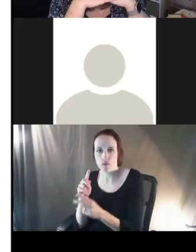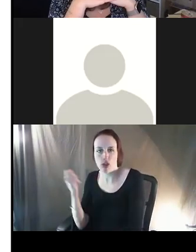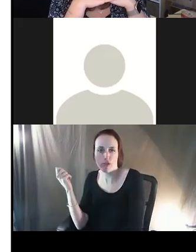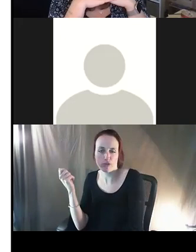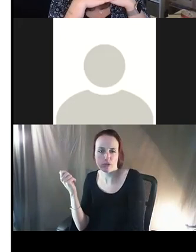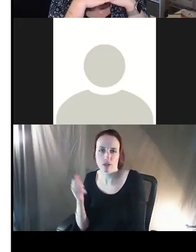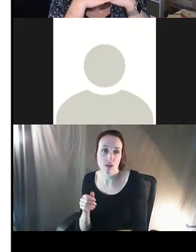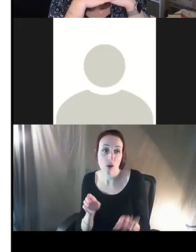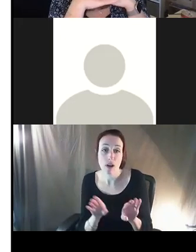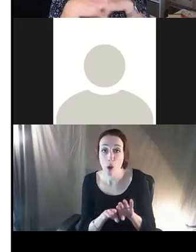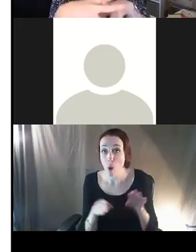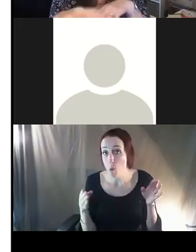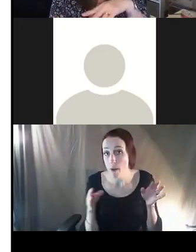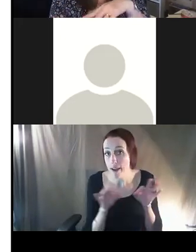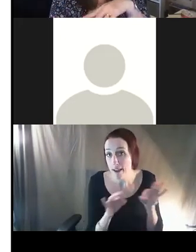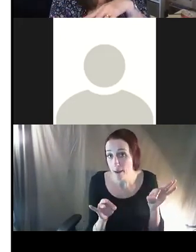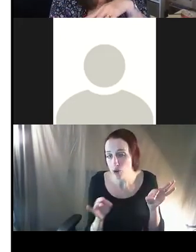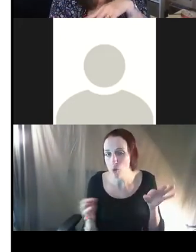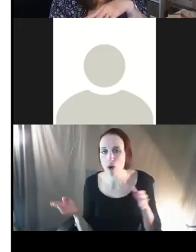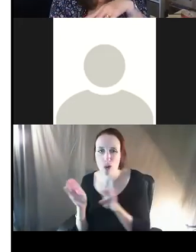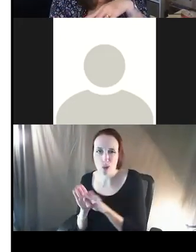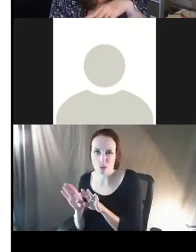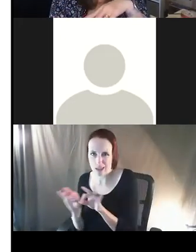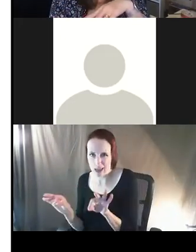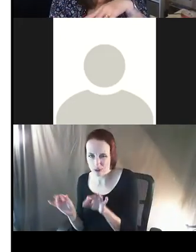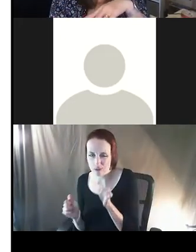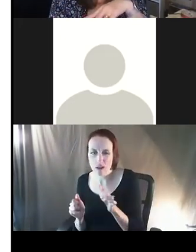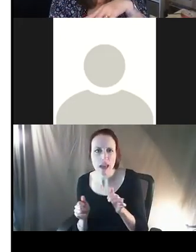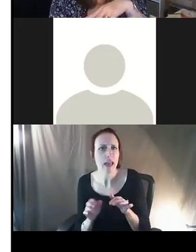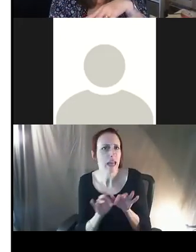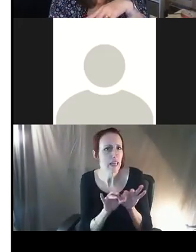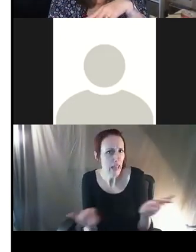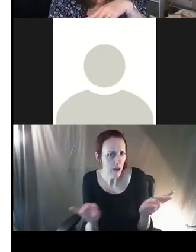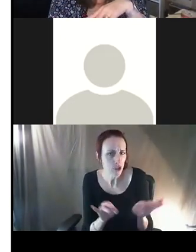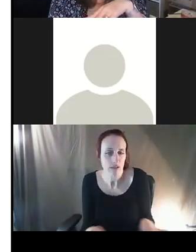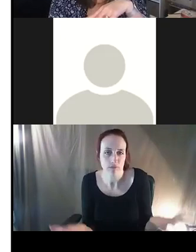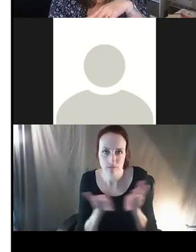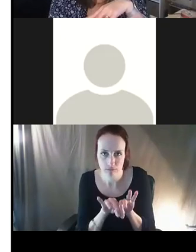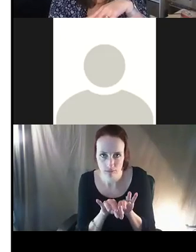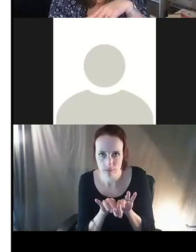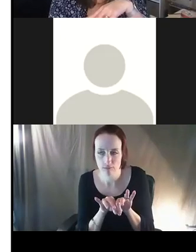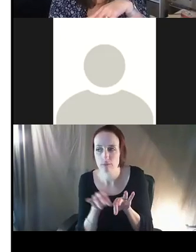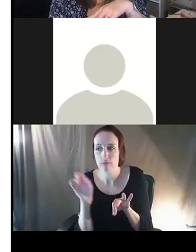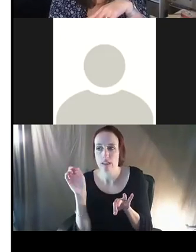So, yes, captioning is an essential service and we in no way are talking that that shouldn't be